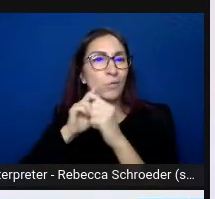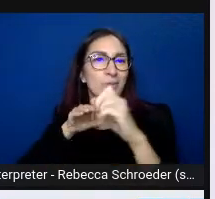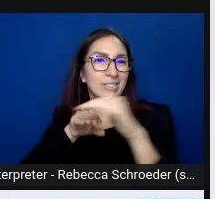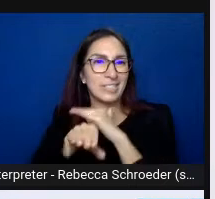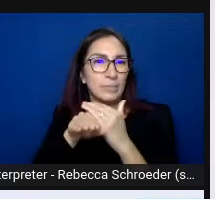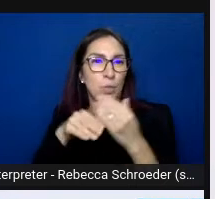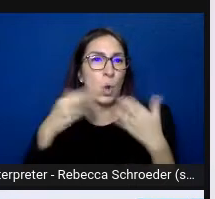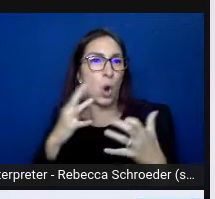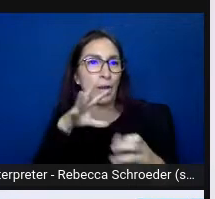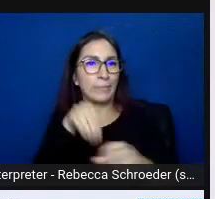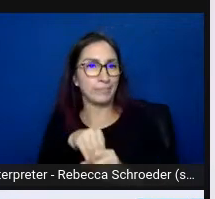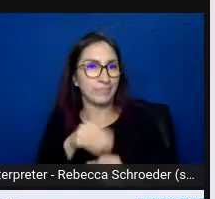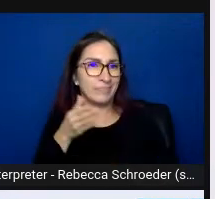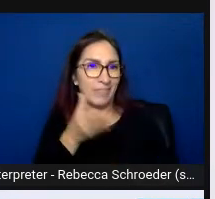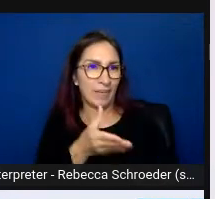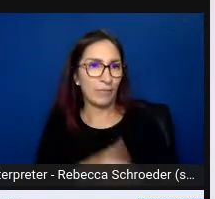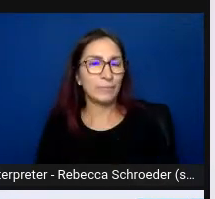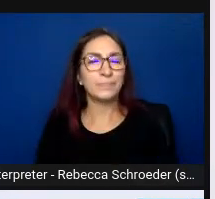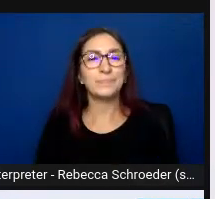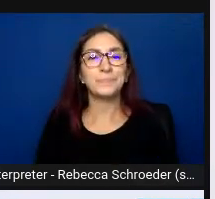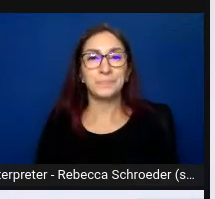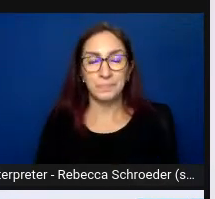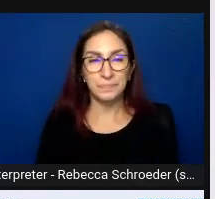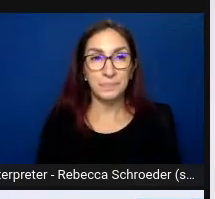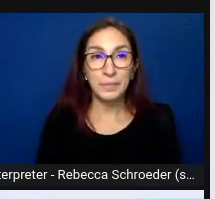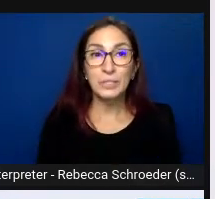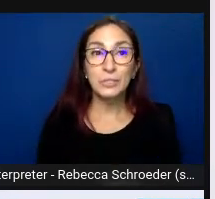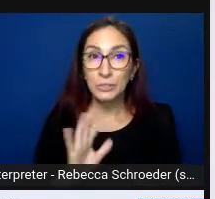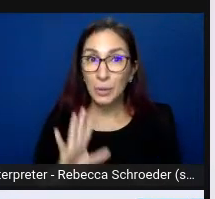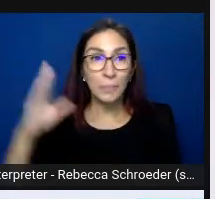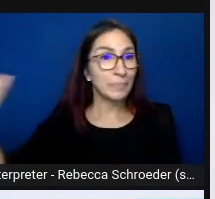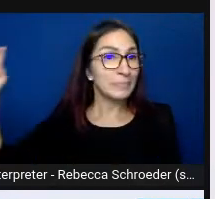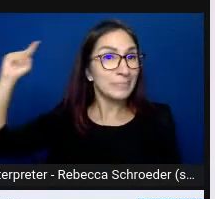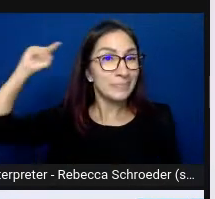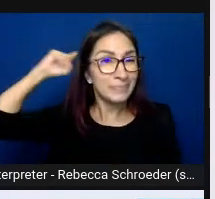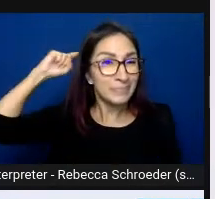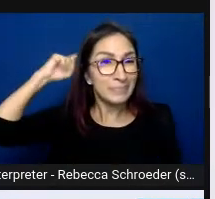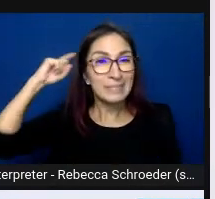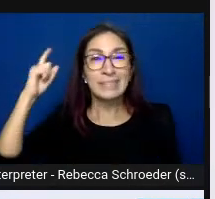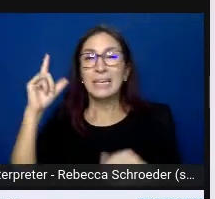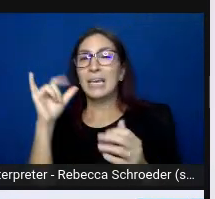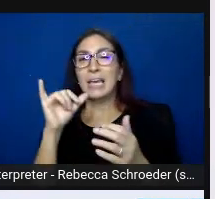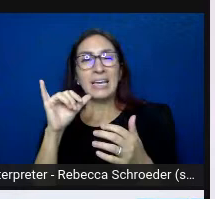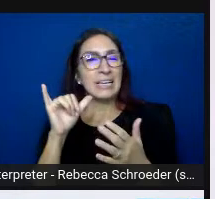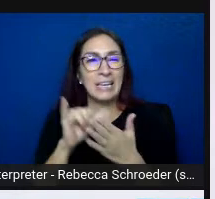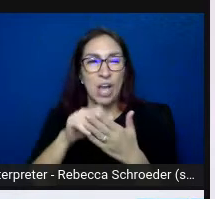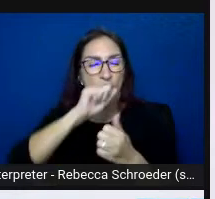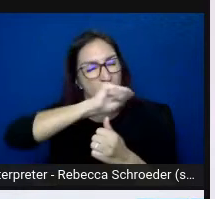That said, do keep in mind you can't cover all the bases. There are going to be some things where designers